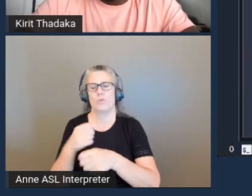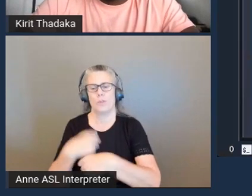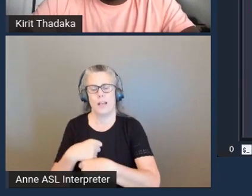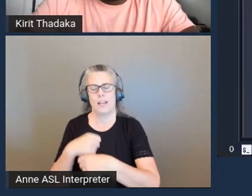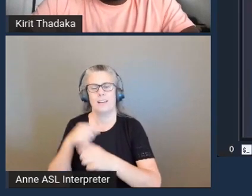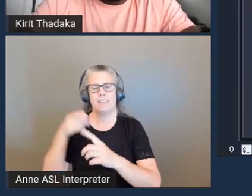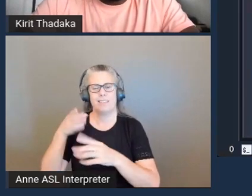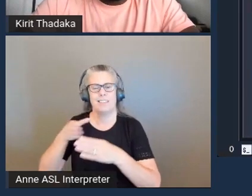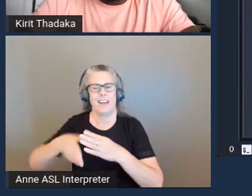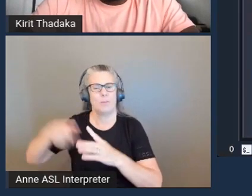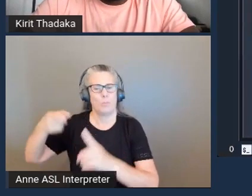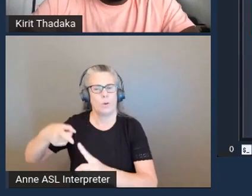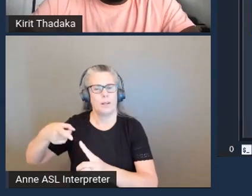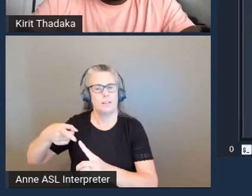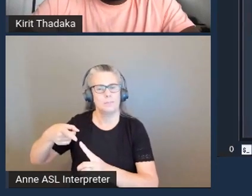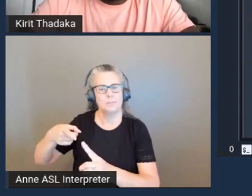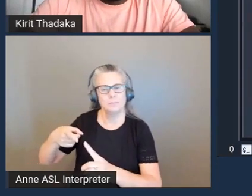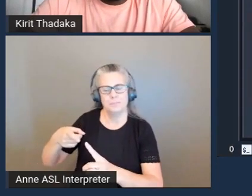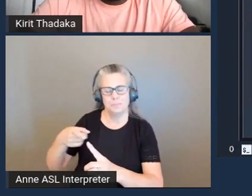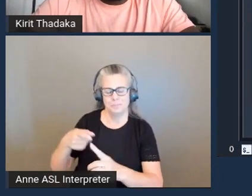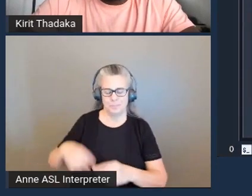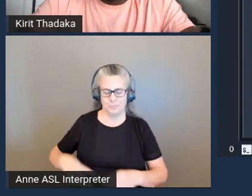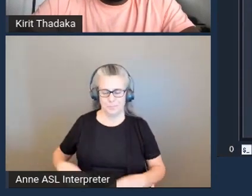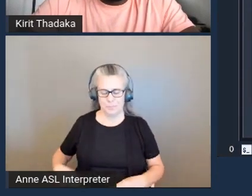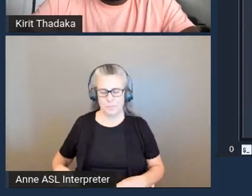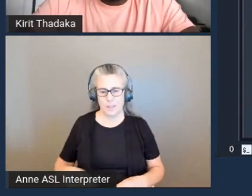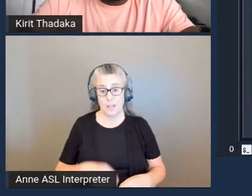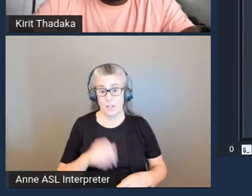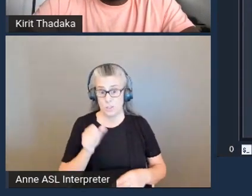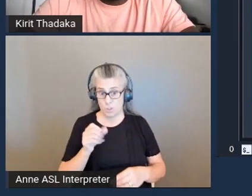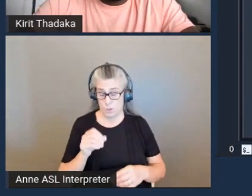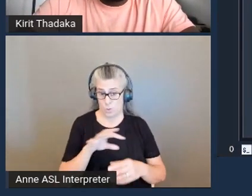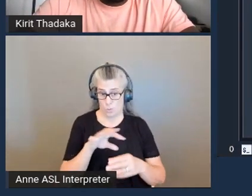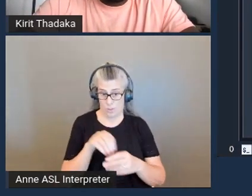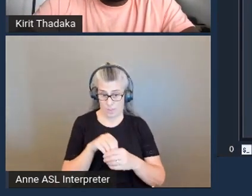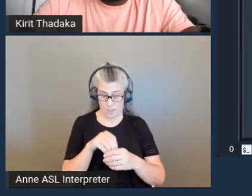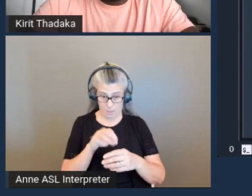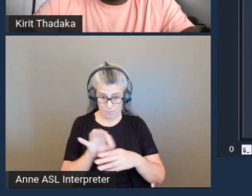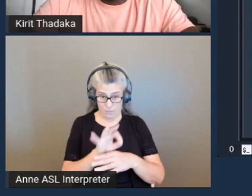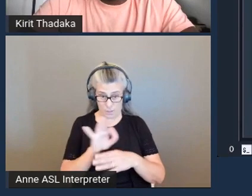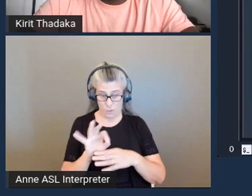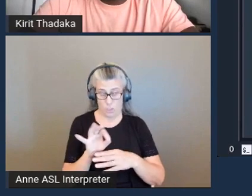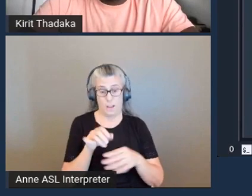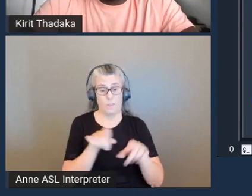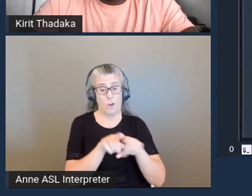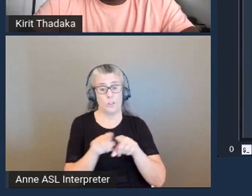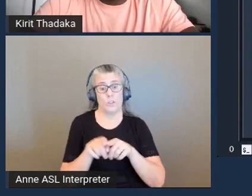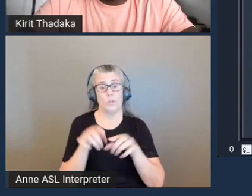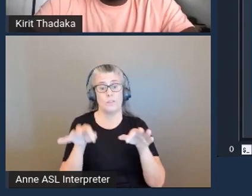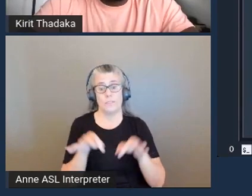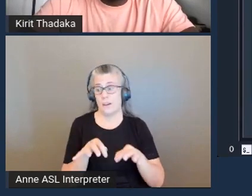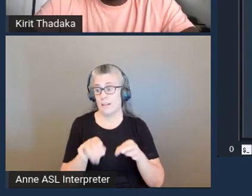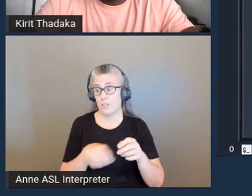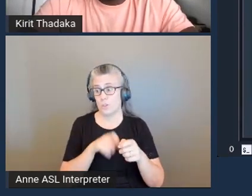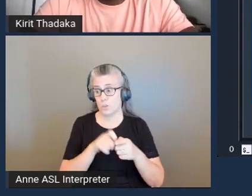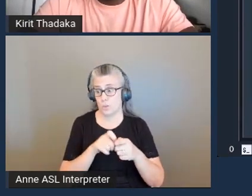Now, in this function, I've defined certain inputs, so here I'm creating the model name,